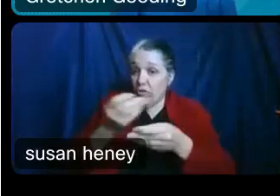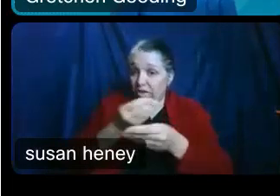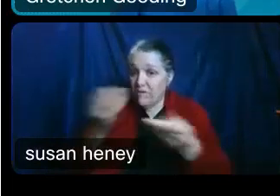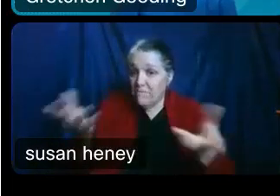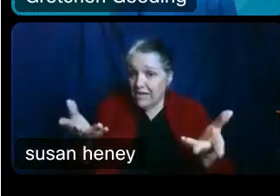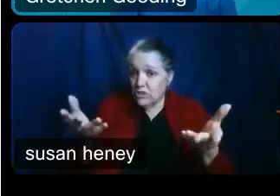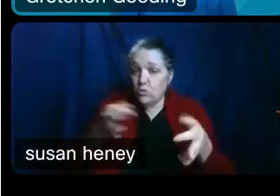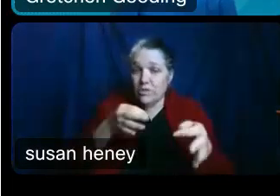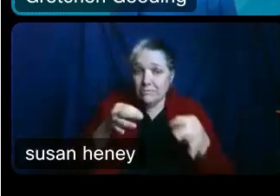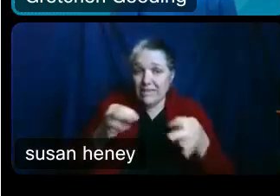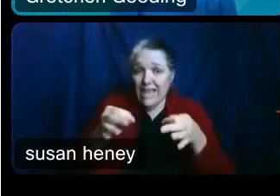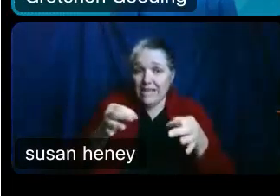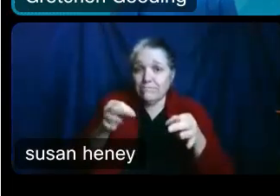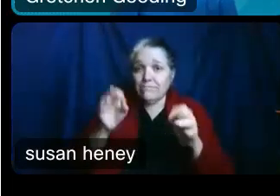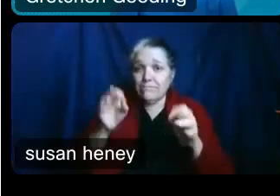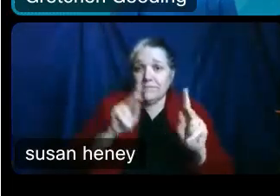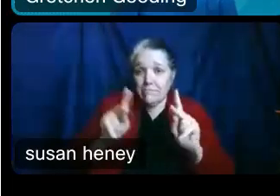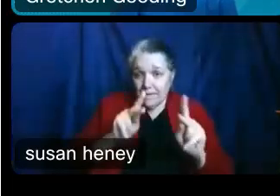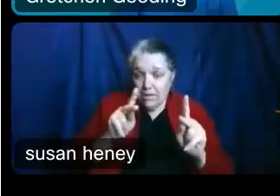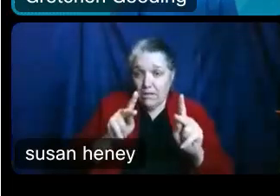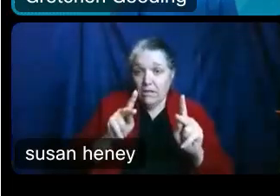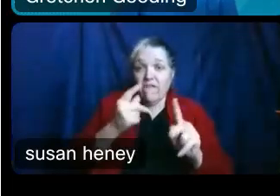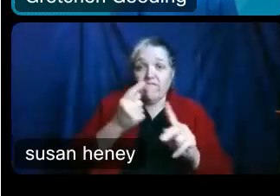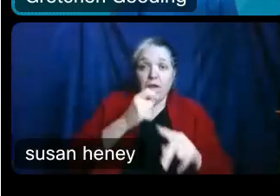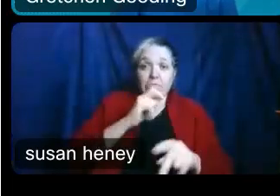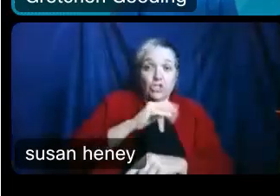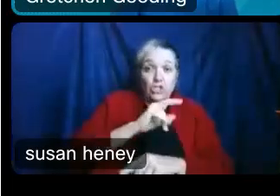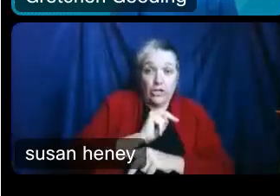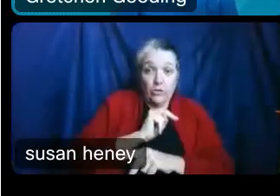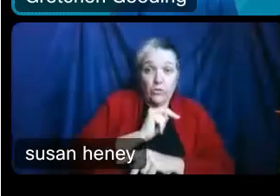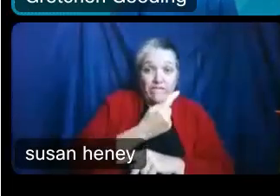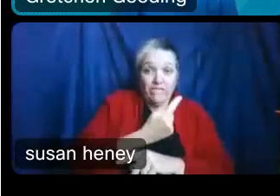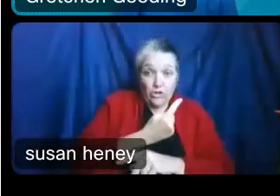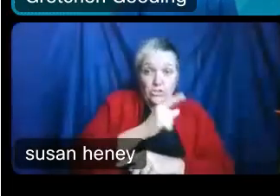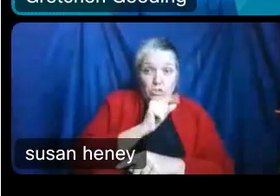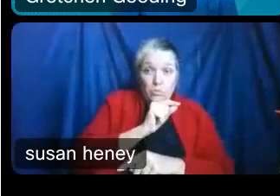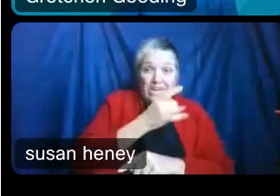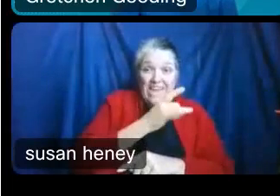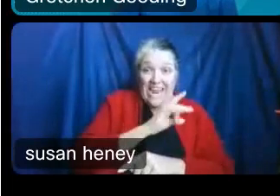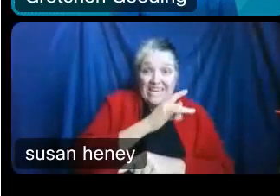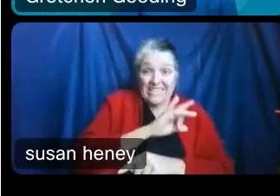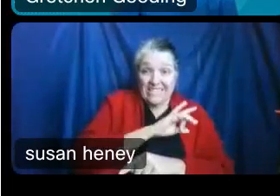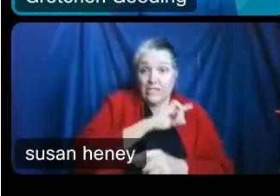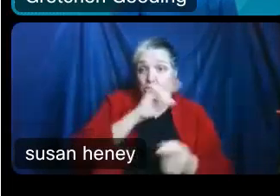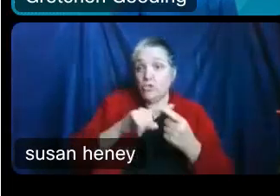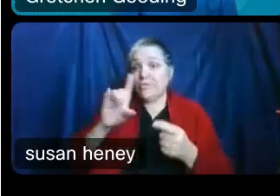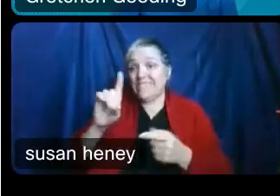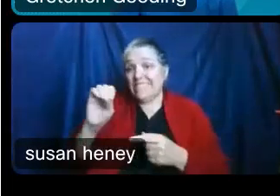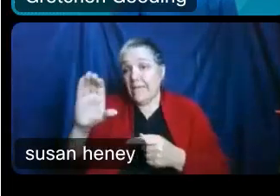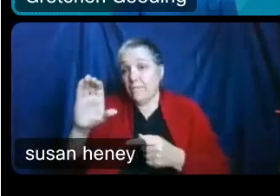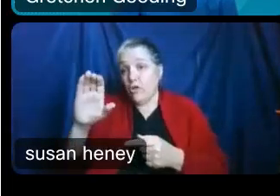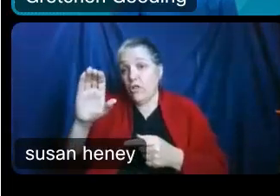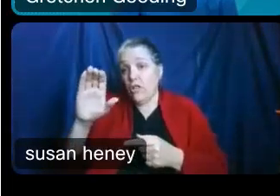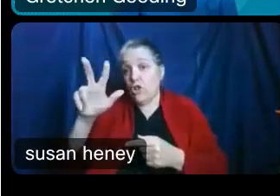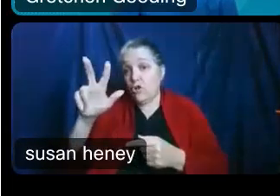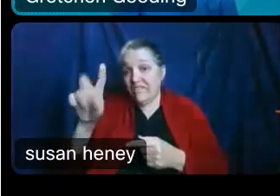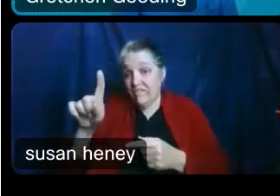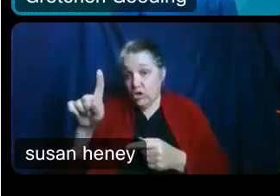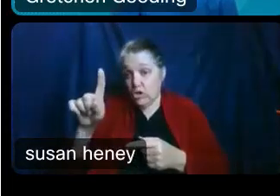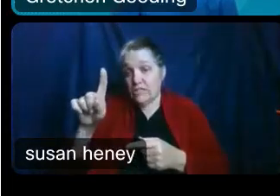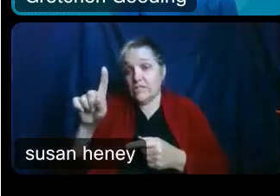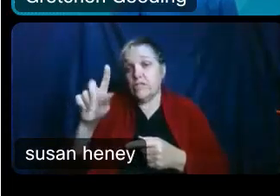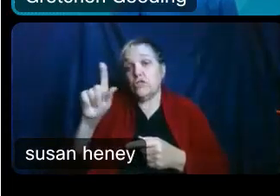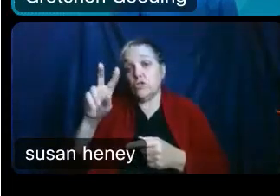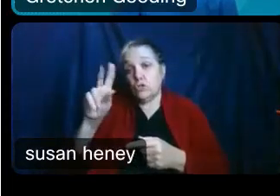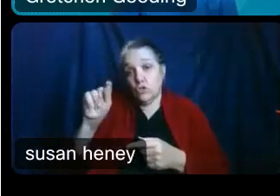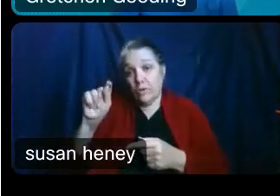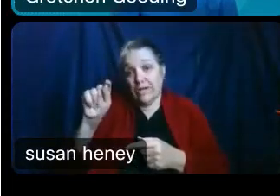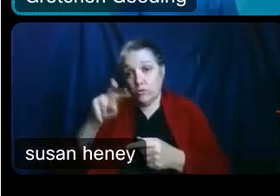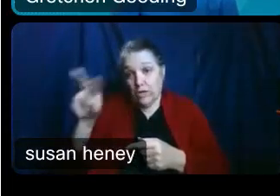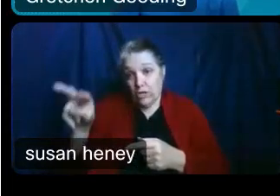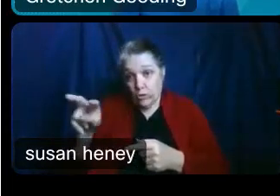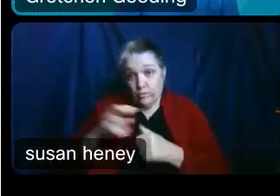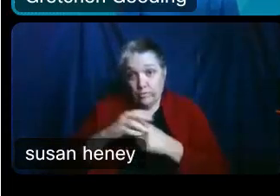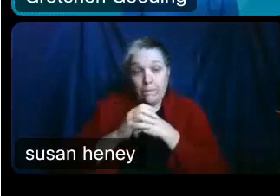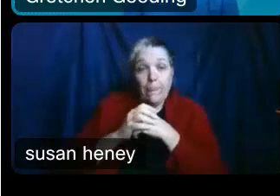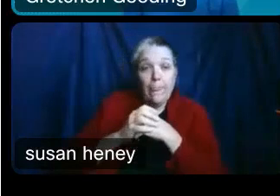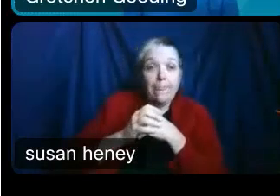characteristics from January 1st, 2018, through December 31st, 2022. After the data are pooled